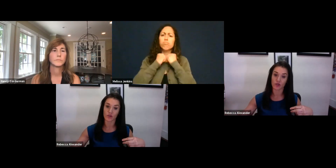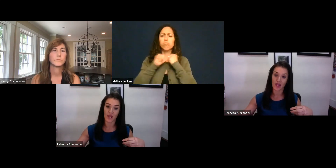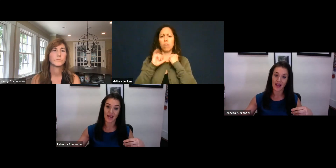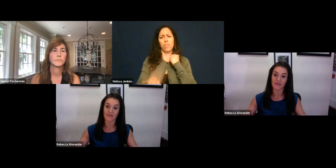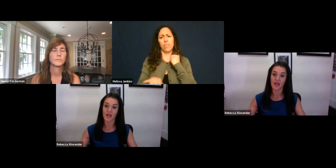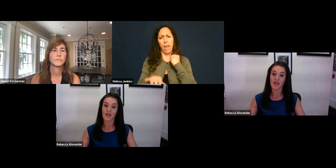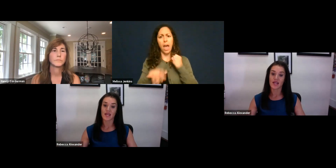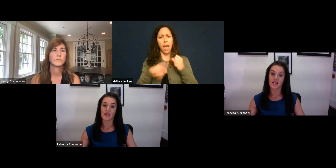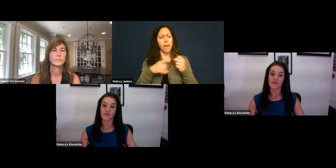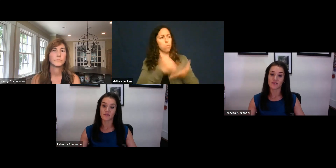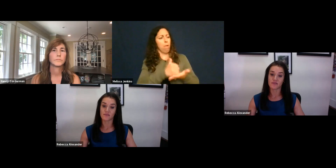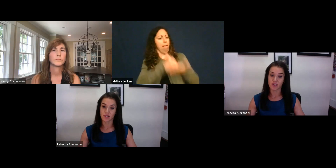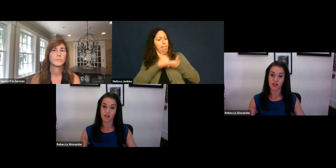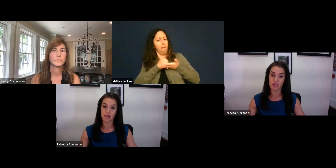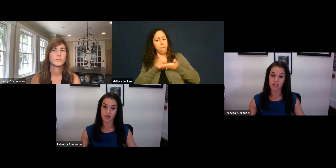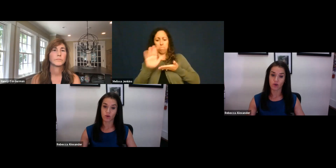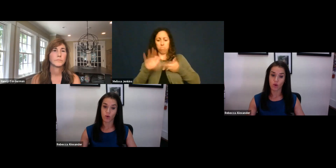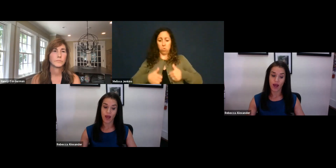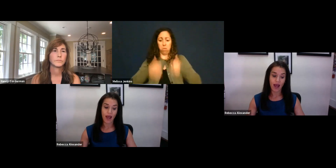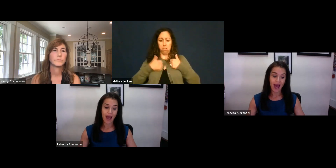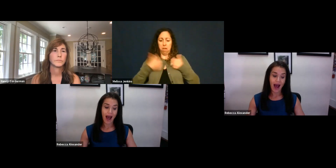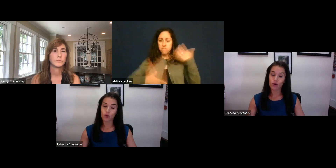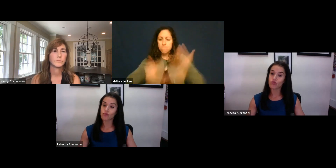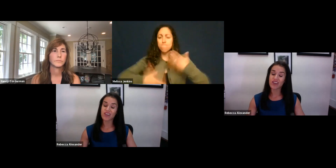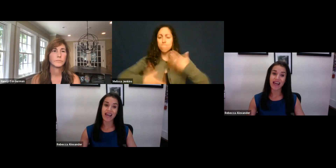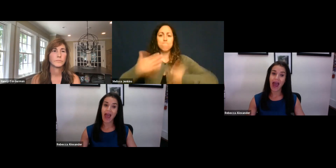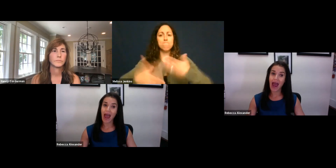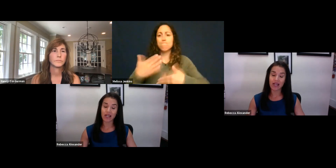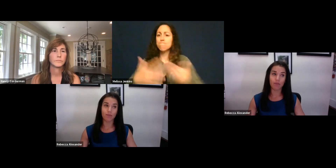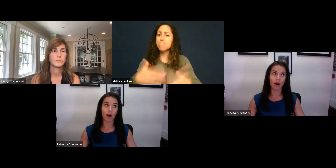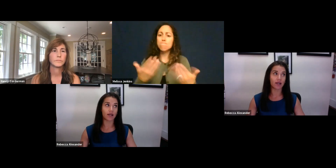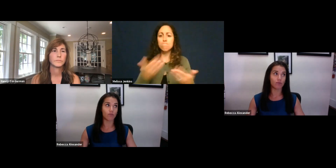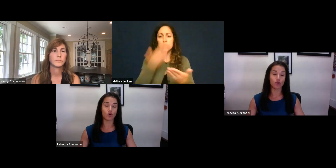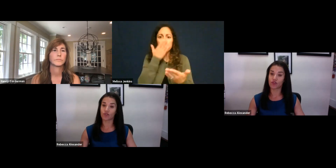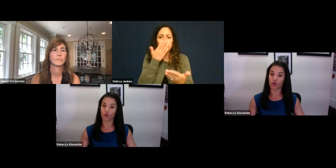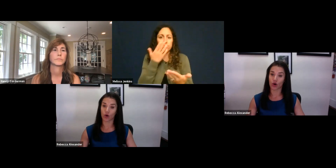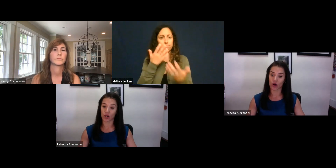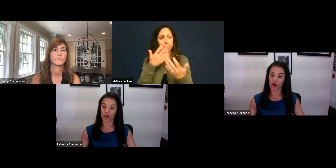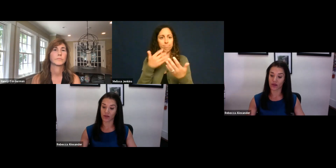your life in a fulfilling and meaningful way. I don't think anybody moves forward